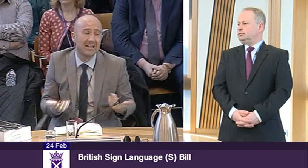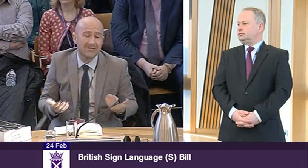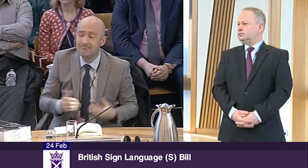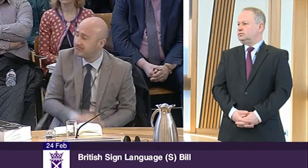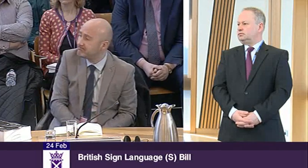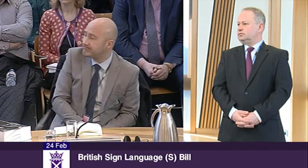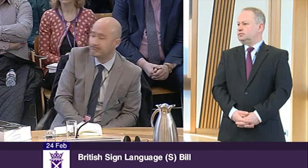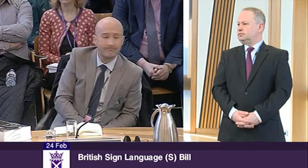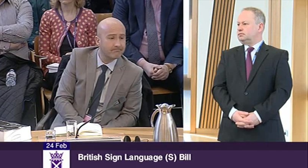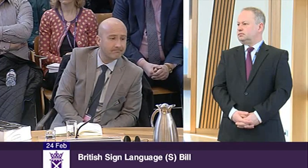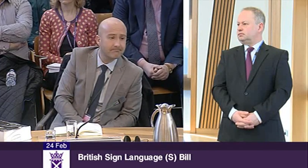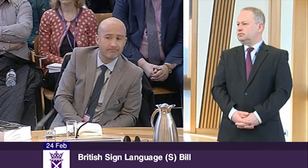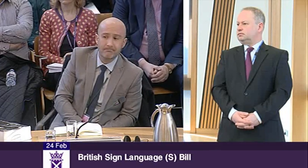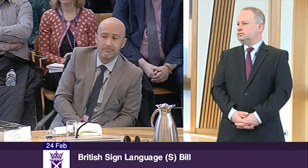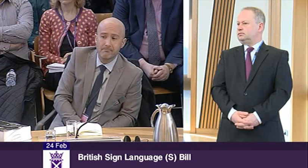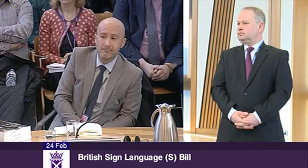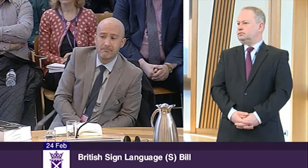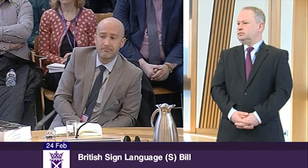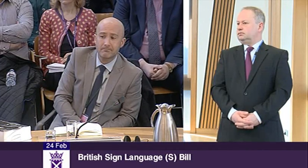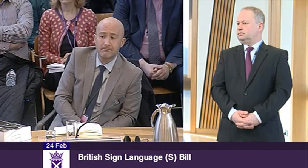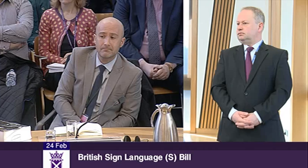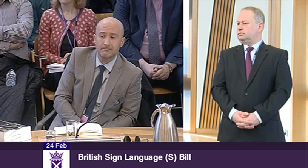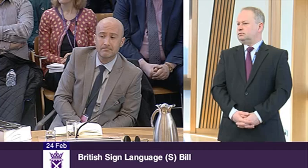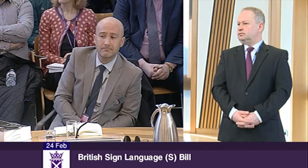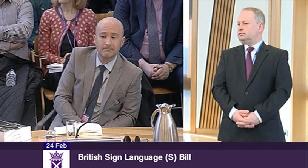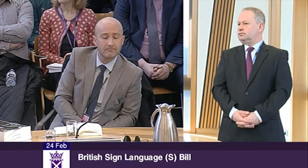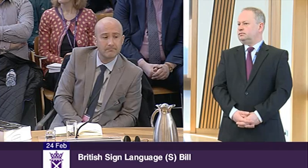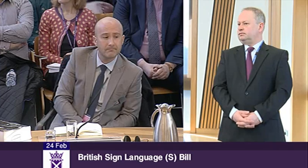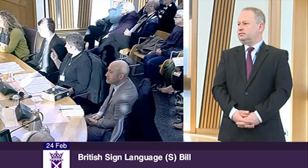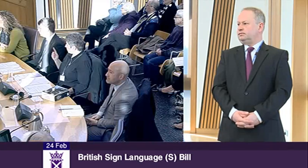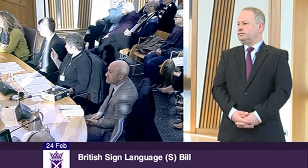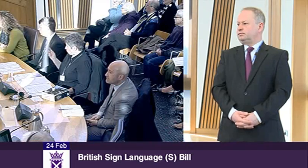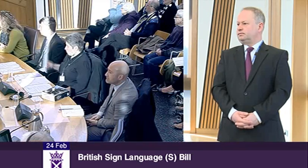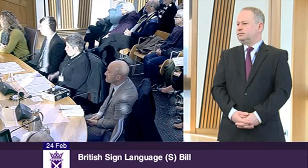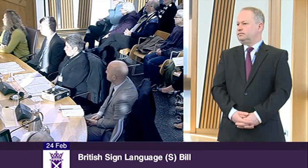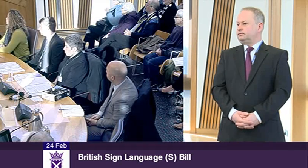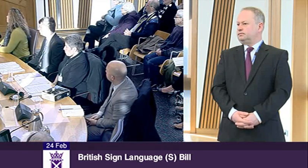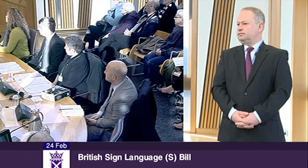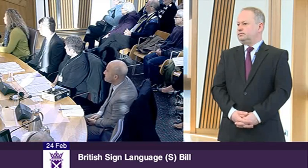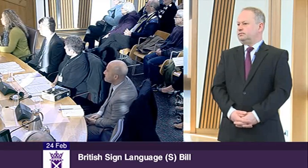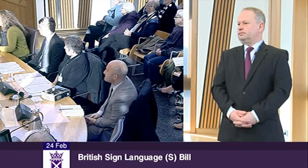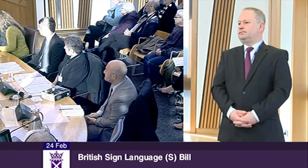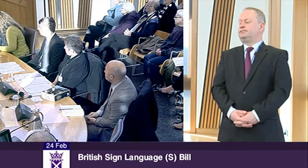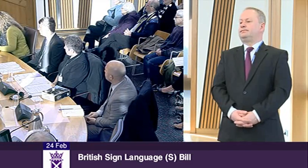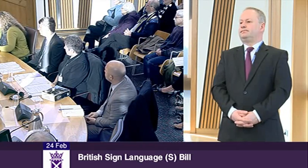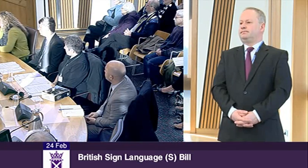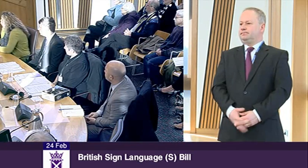to share their experiences and their knowledge with other members of society, we will all benefit.